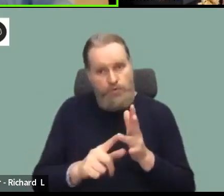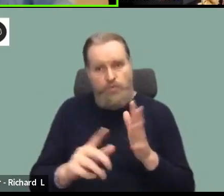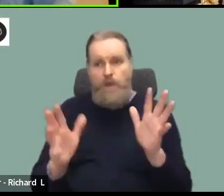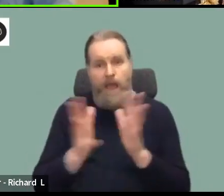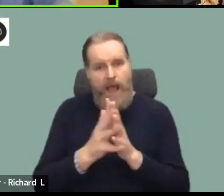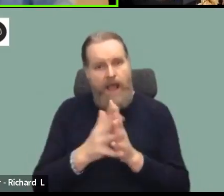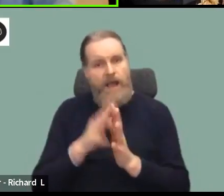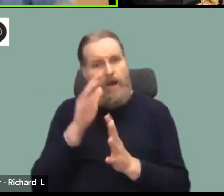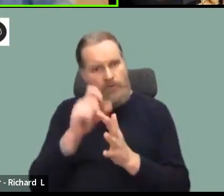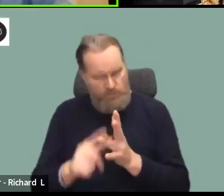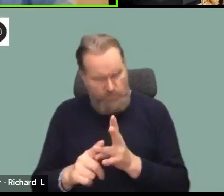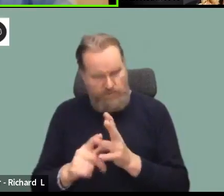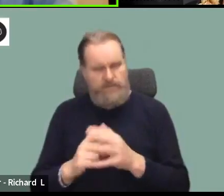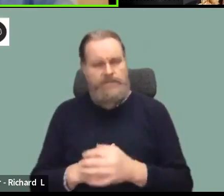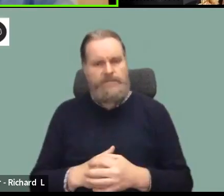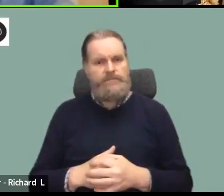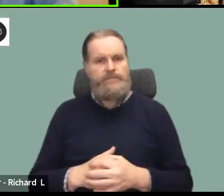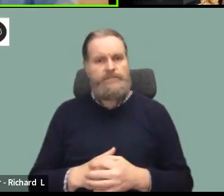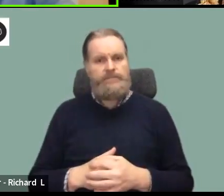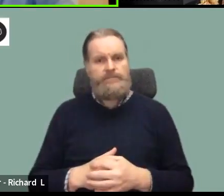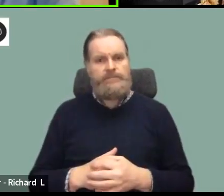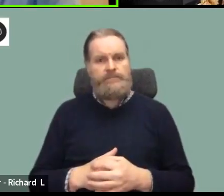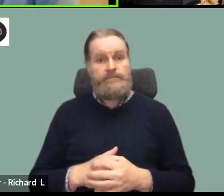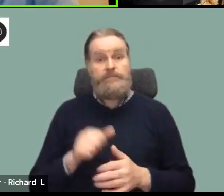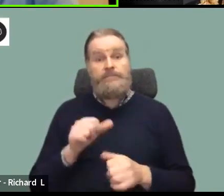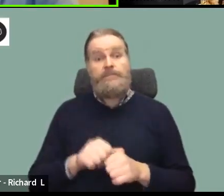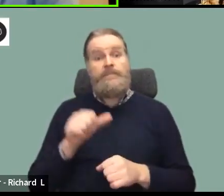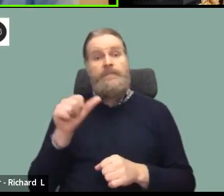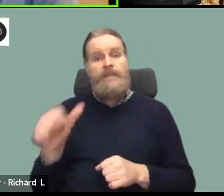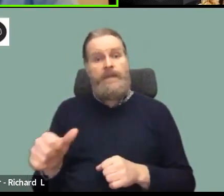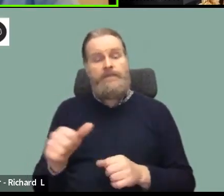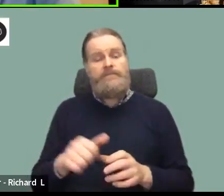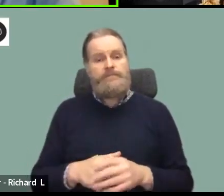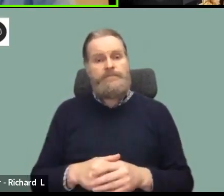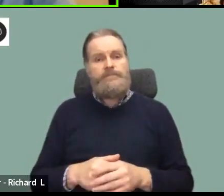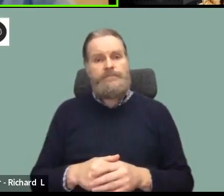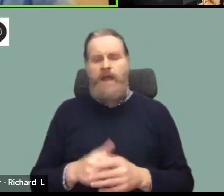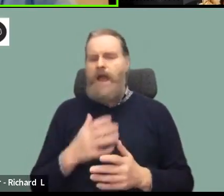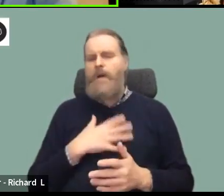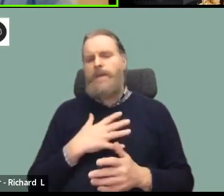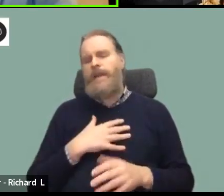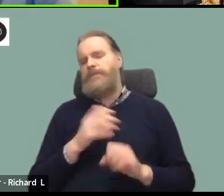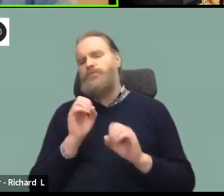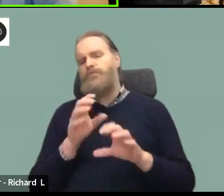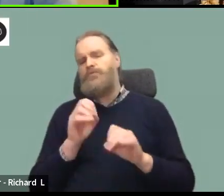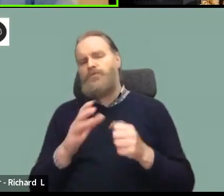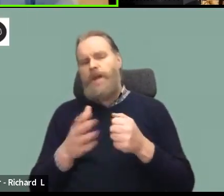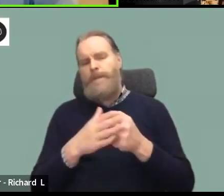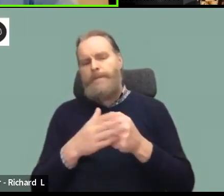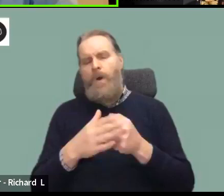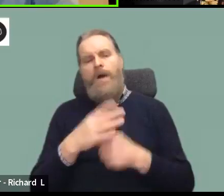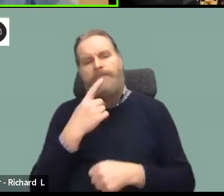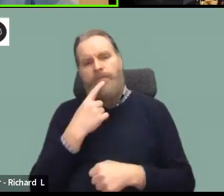to be done and how it's going to be used and to be used. And I want to just give a little bit of Detail around this Frank bit of Detail around this, because I know there's been lots